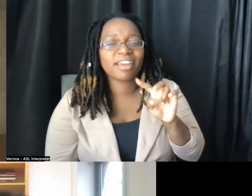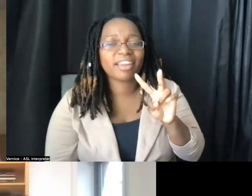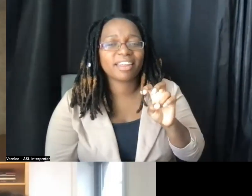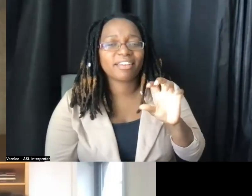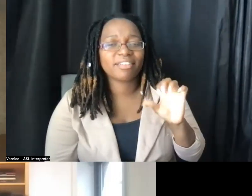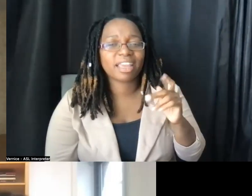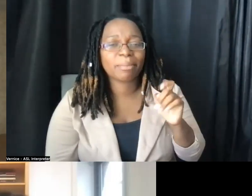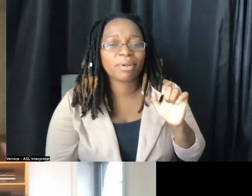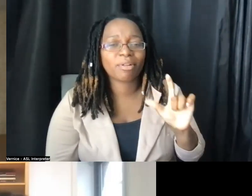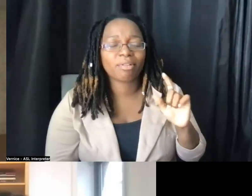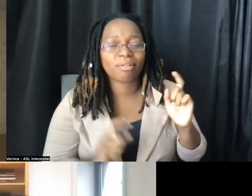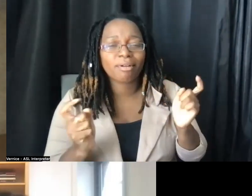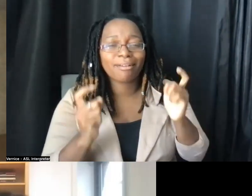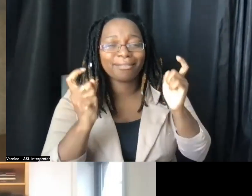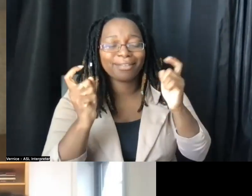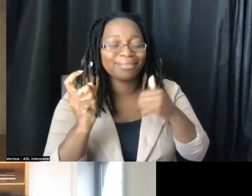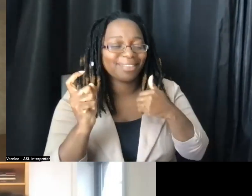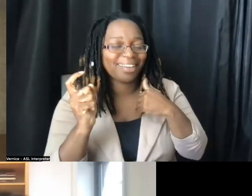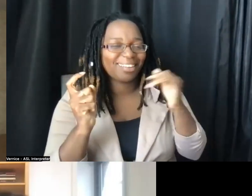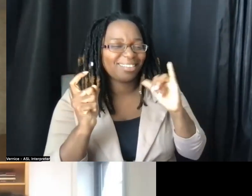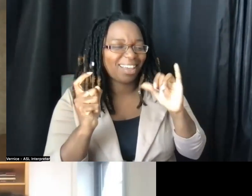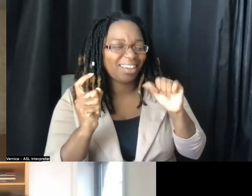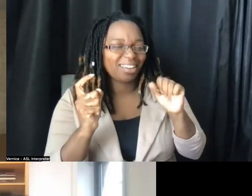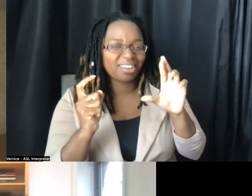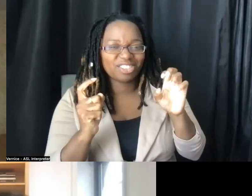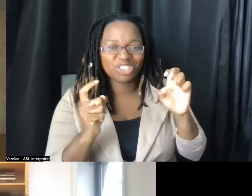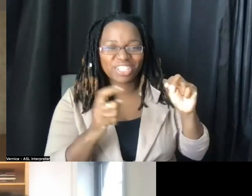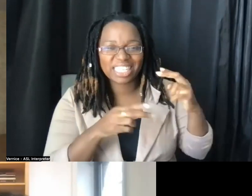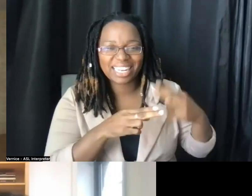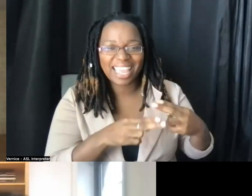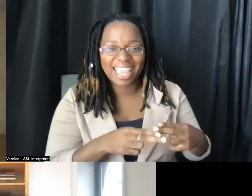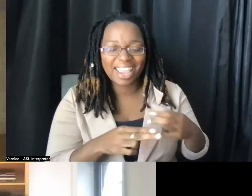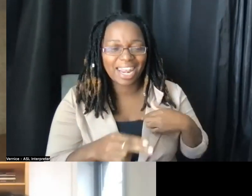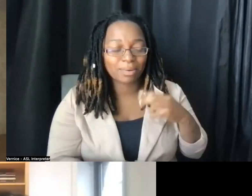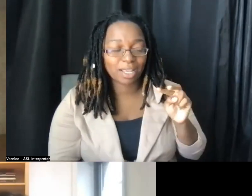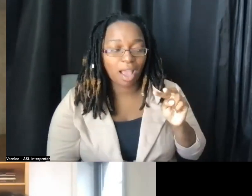trade of capital carnival, there were screenings.